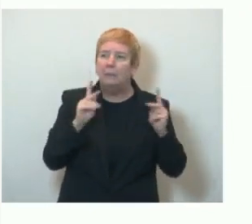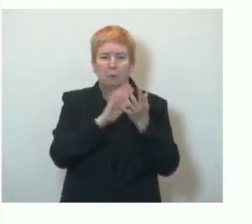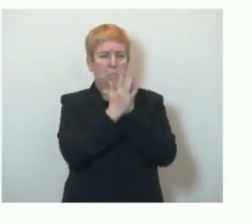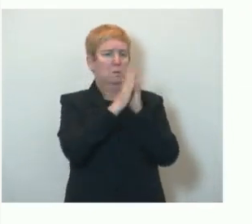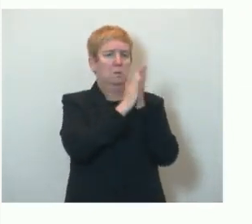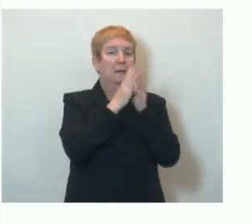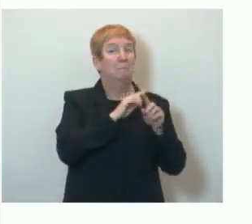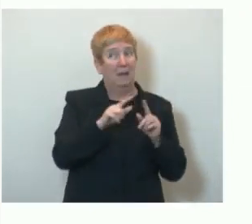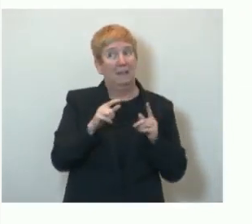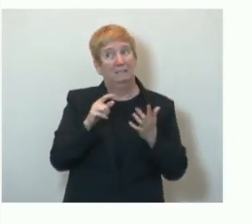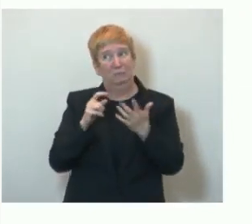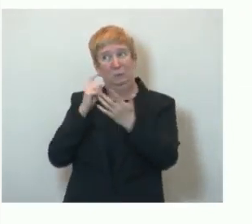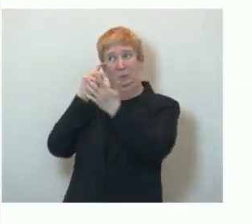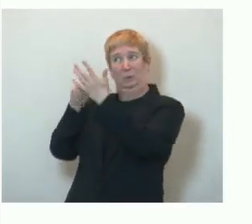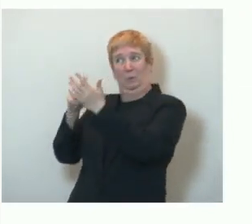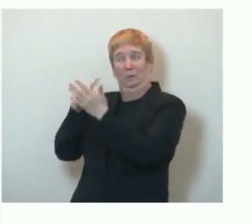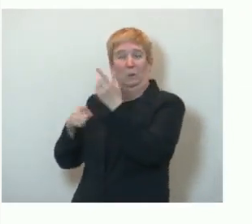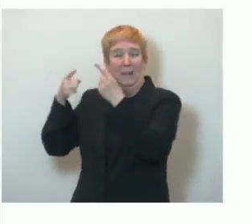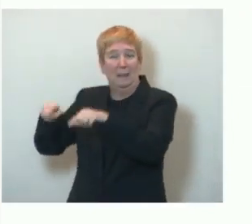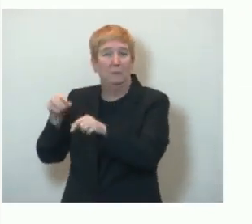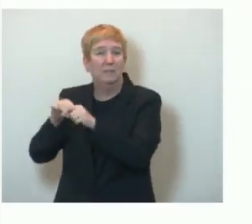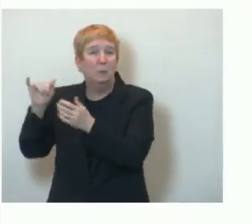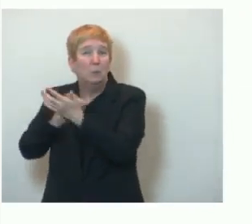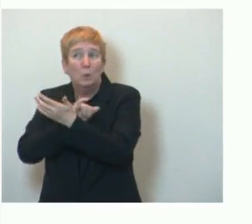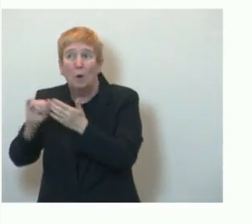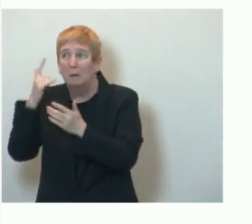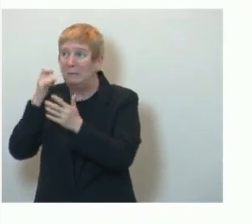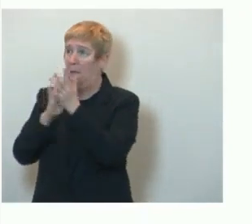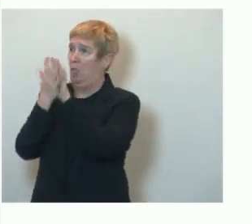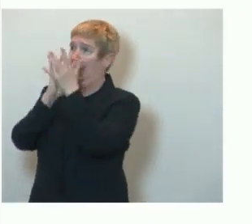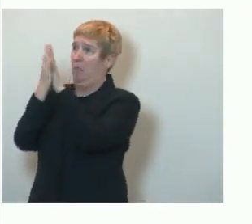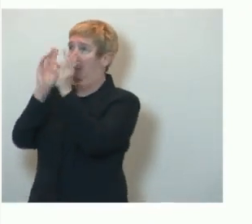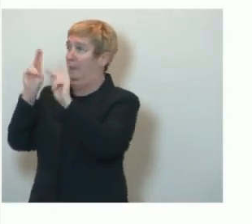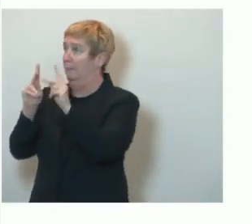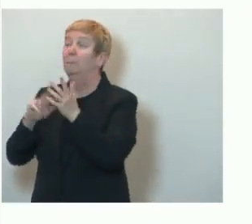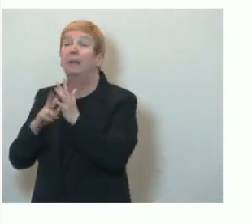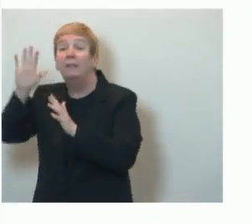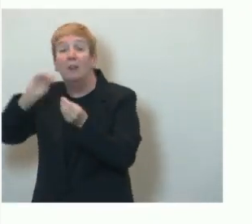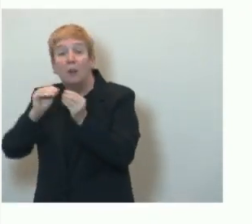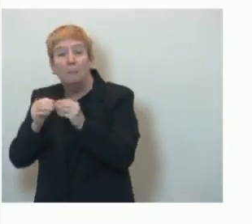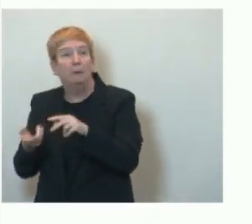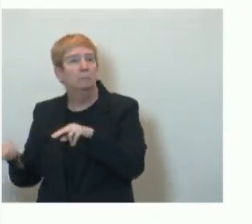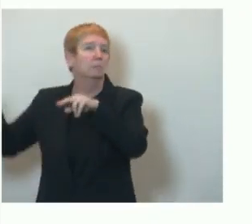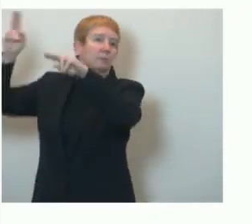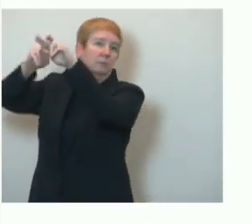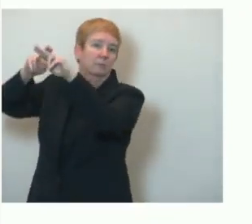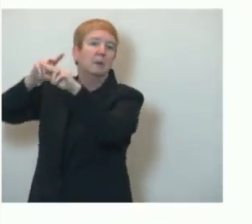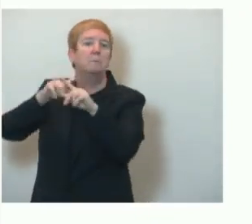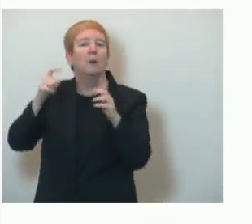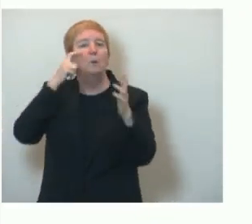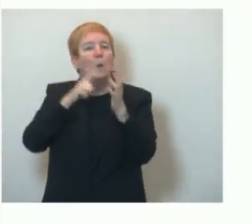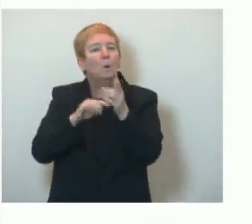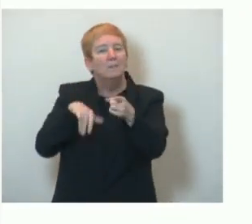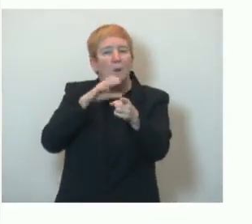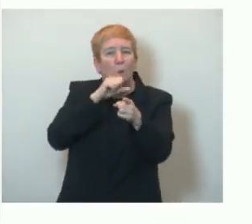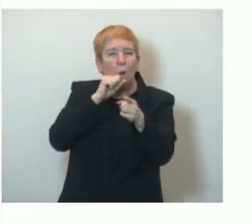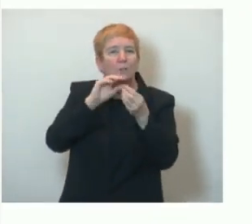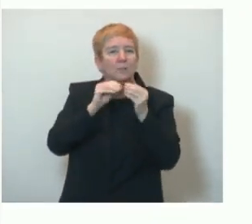GENERALLY WE LIVE IN A LESS DENSELY POPULATED STATE, BUT WE’VE SEEN ON TV WHAT HAPPENED IN NEW YORK AND CLOSE AND CLOSE QUARTERS.